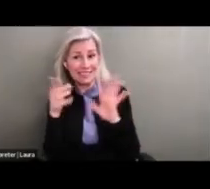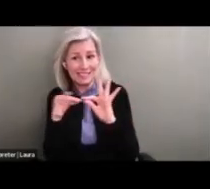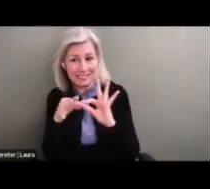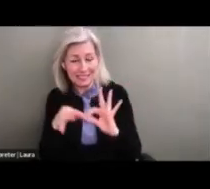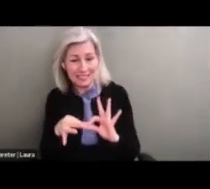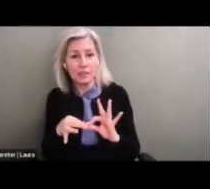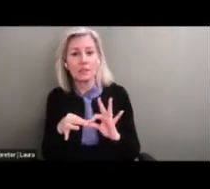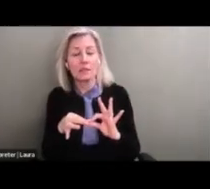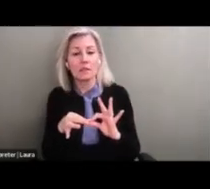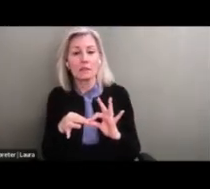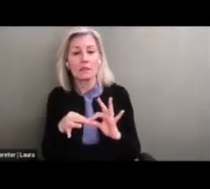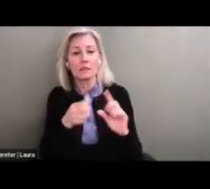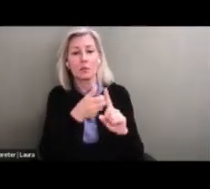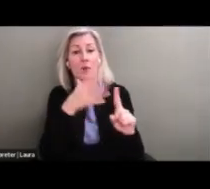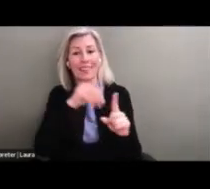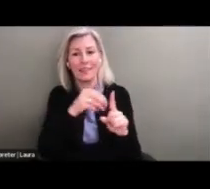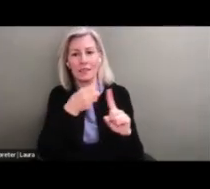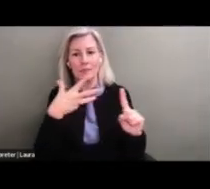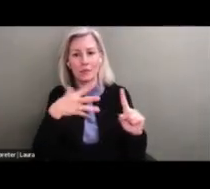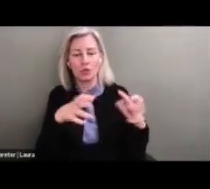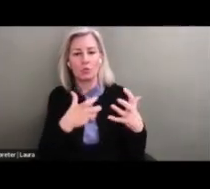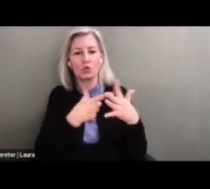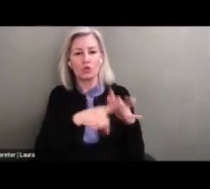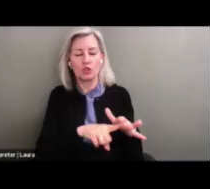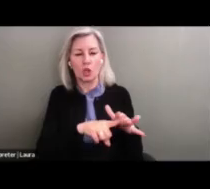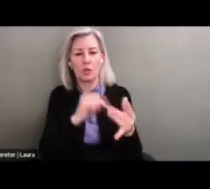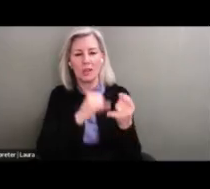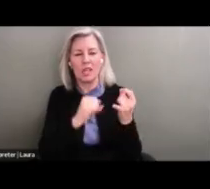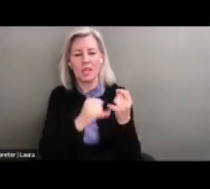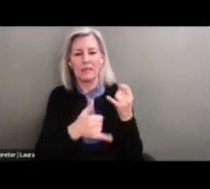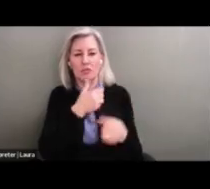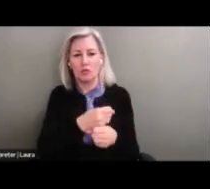This is a timeline for some of the major changes required in H.R. 1.